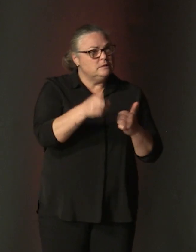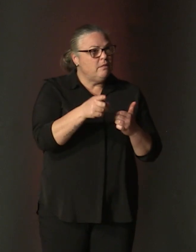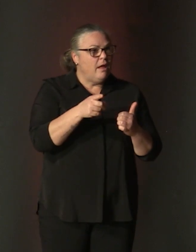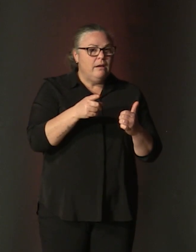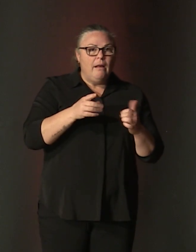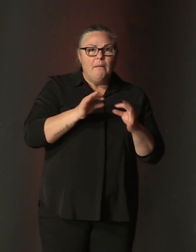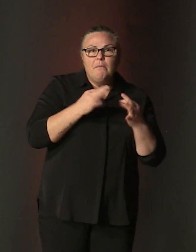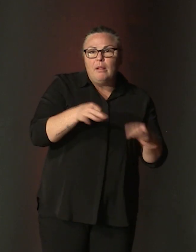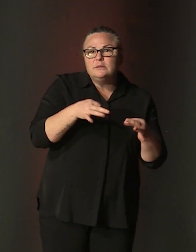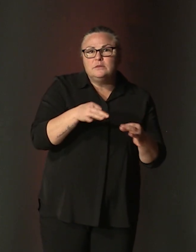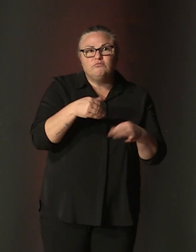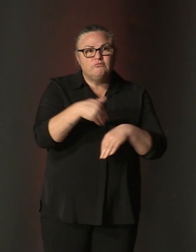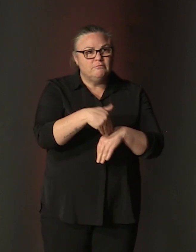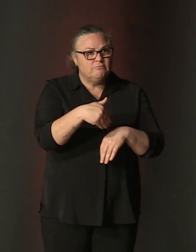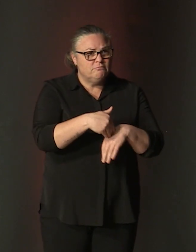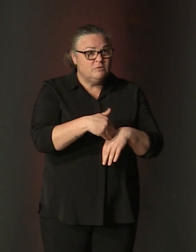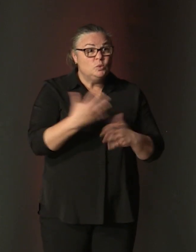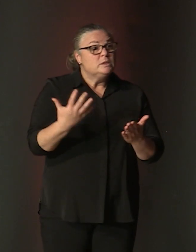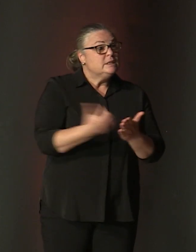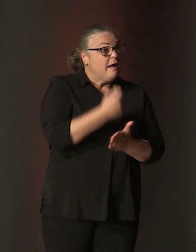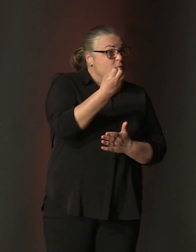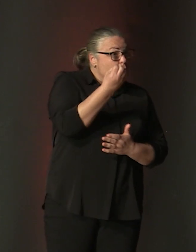First, we have to reduce the amount of plastic